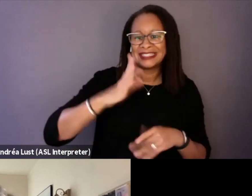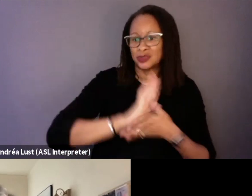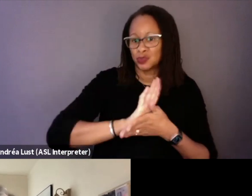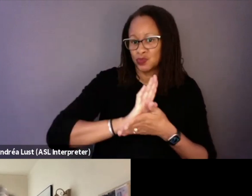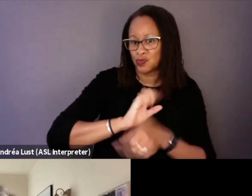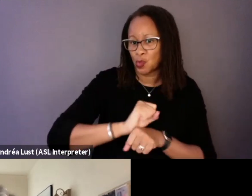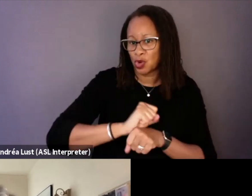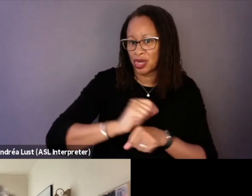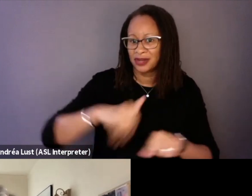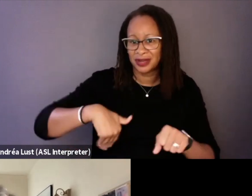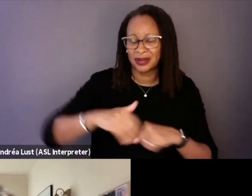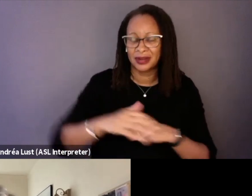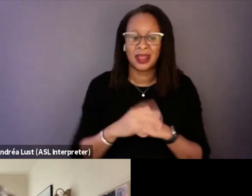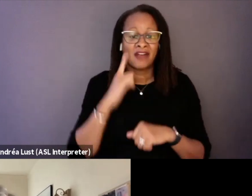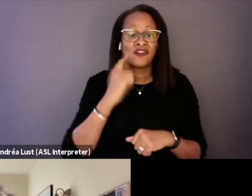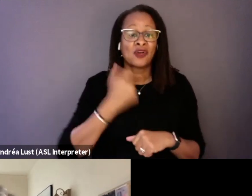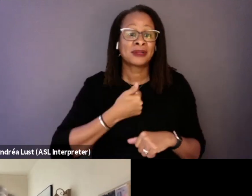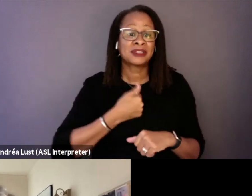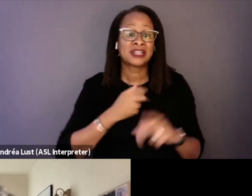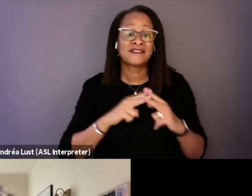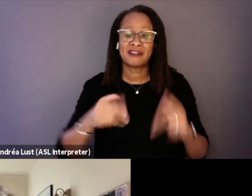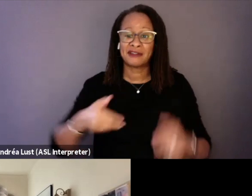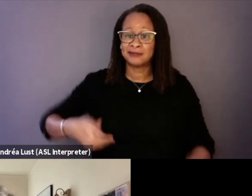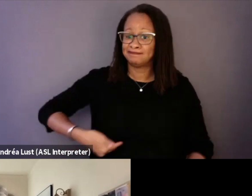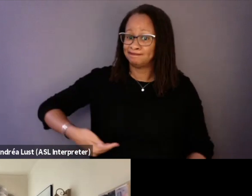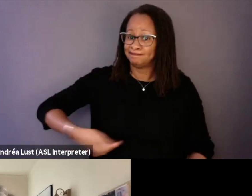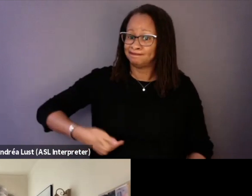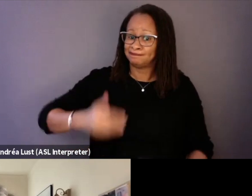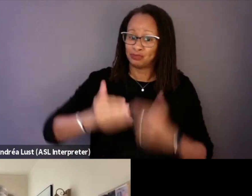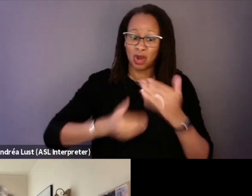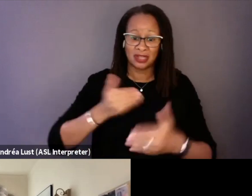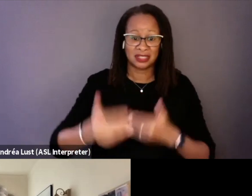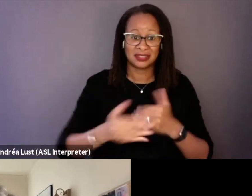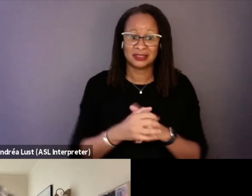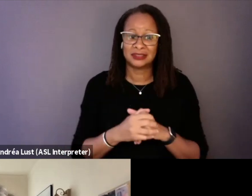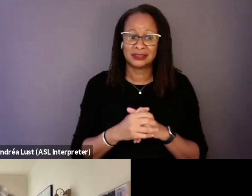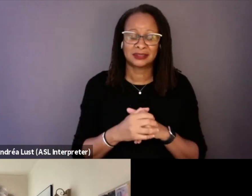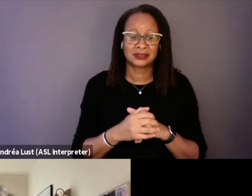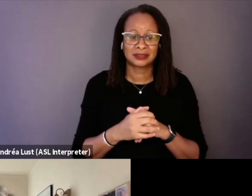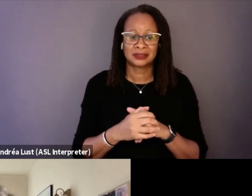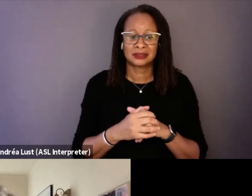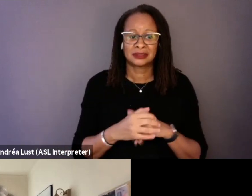It was, for me, a very intuitive process. It was an intuitive process